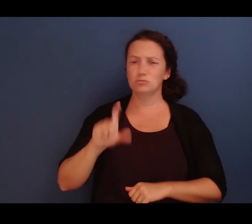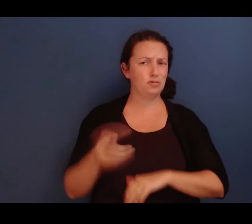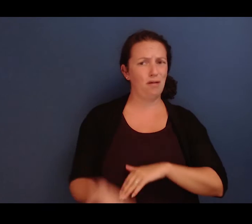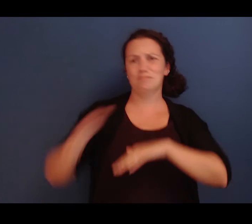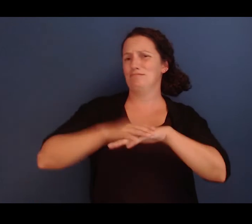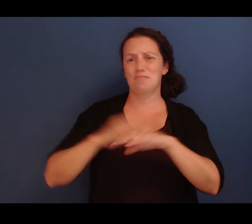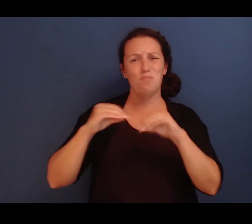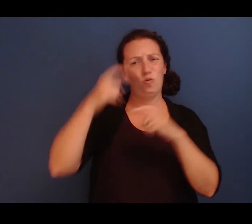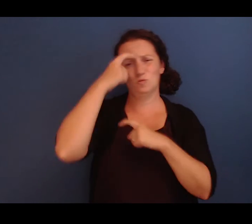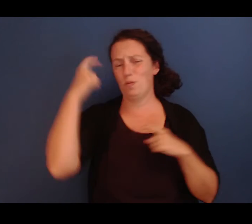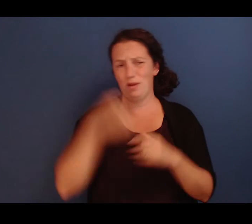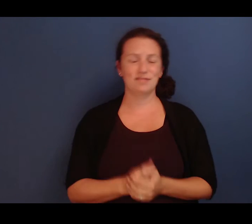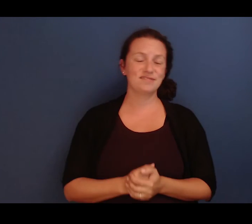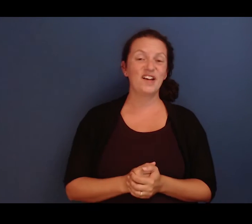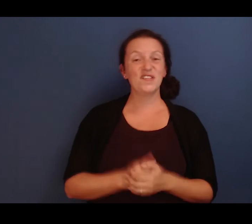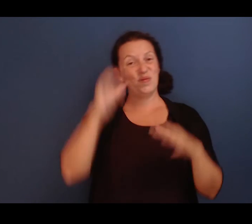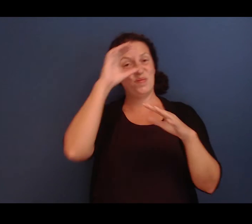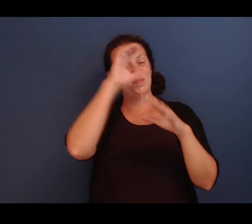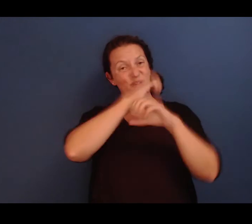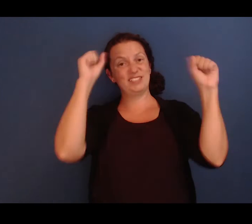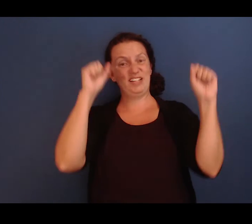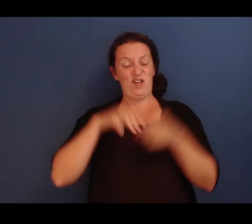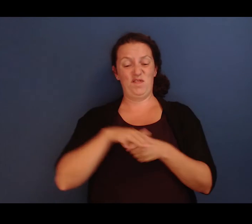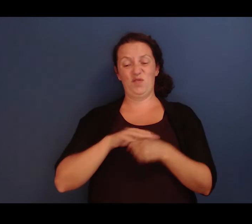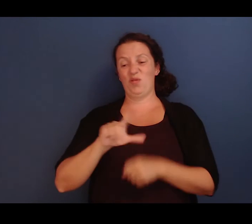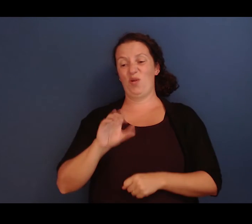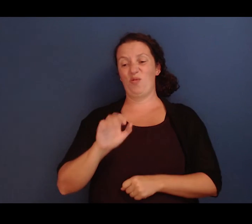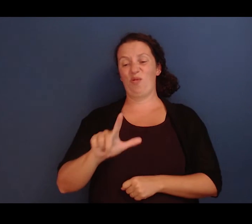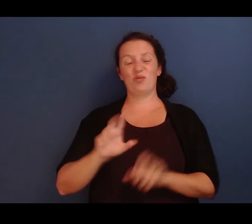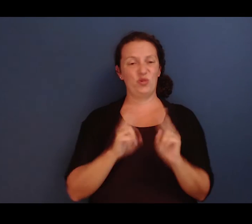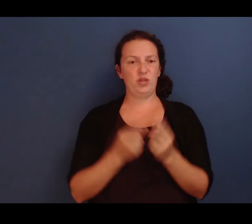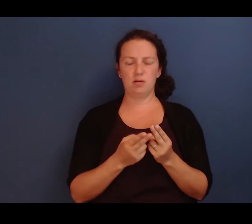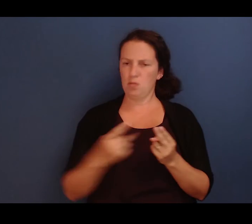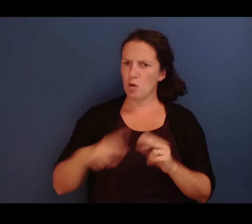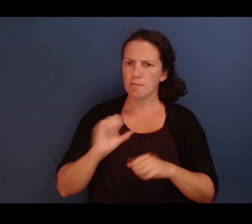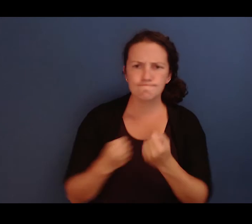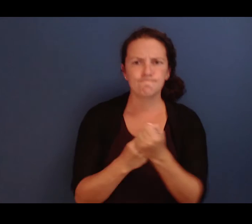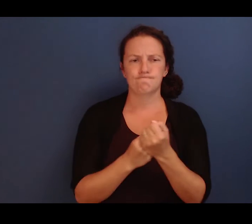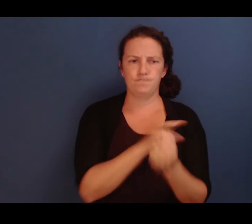of our Local Union, I can assure you that we have your back. Please reach out to me